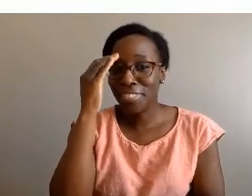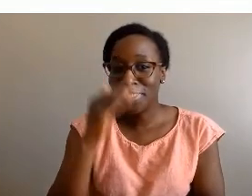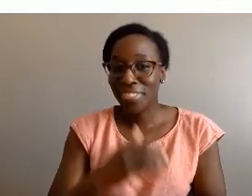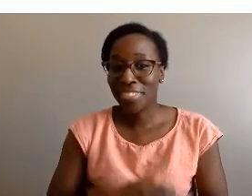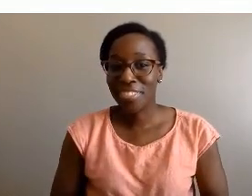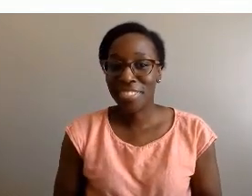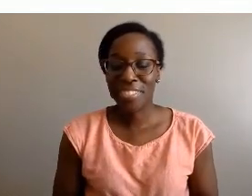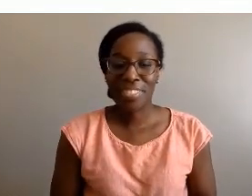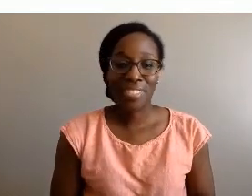you